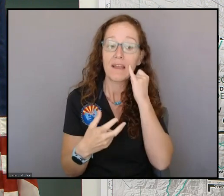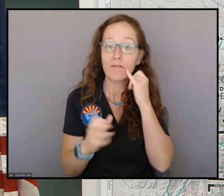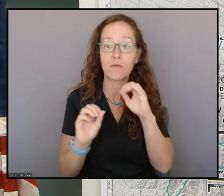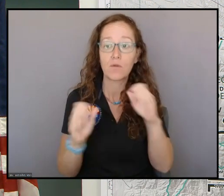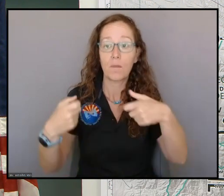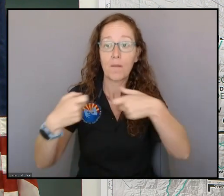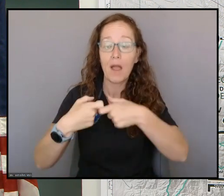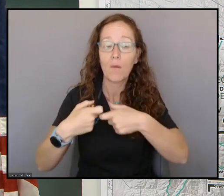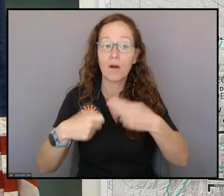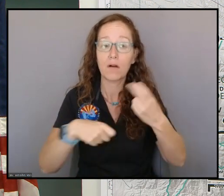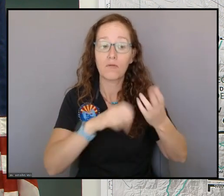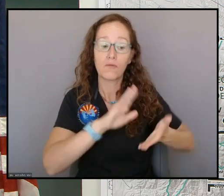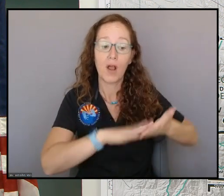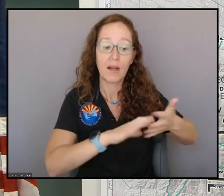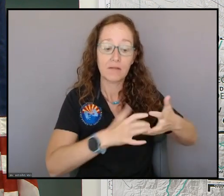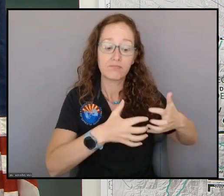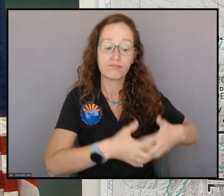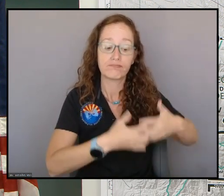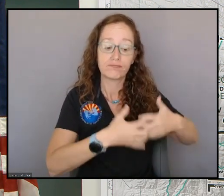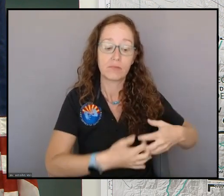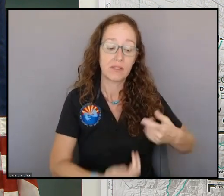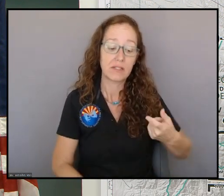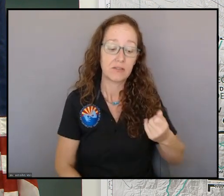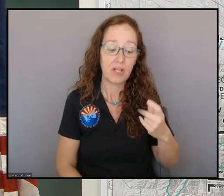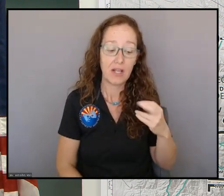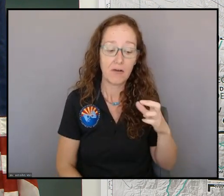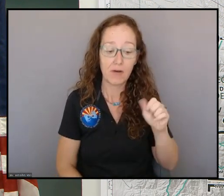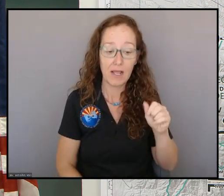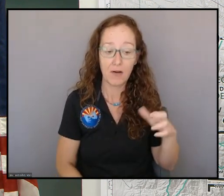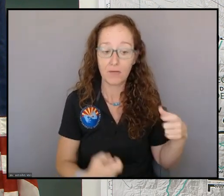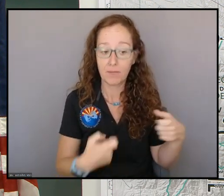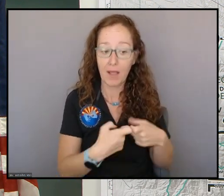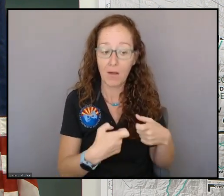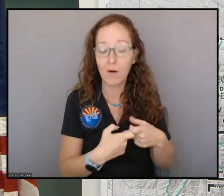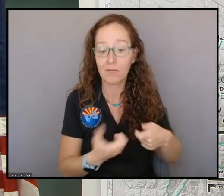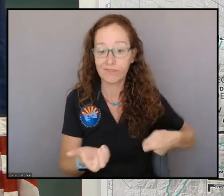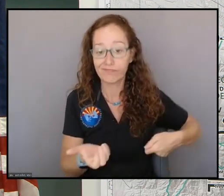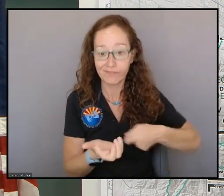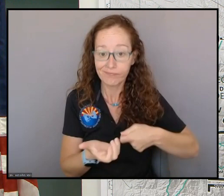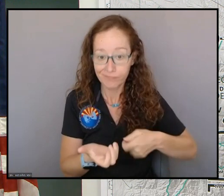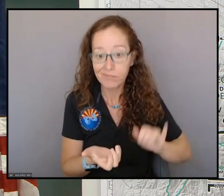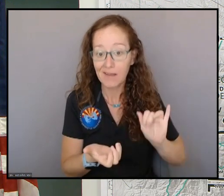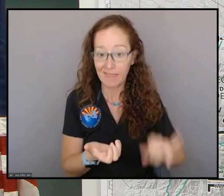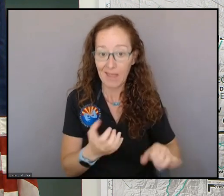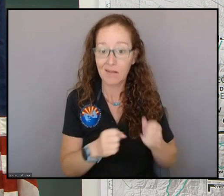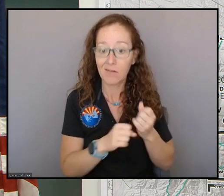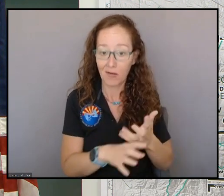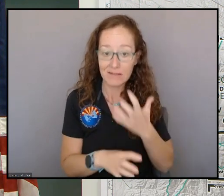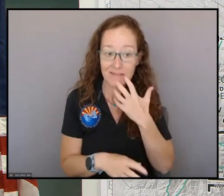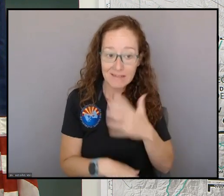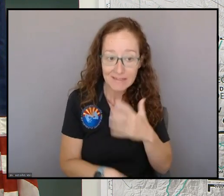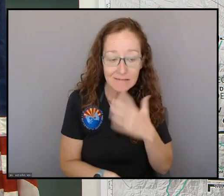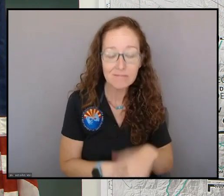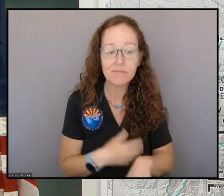sorts of equipments, and then just the people being back in can produce often times those heat signatures that we start